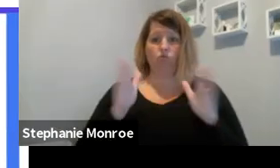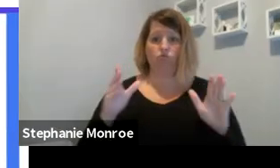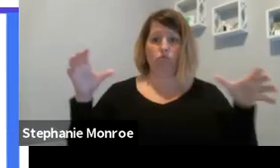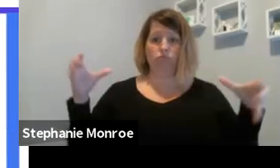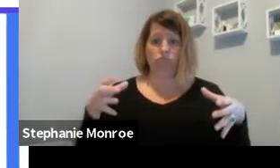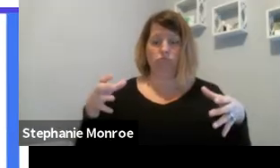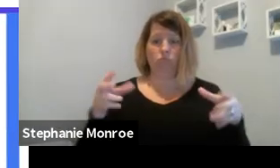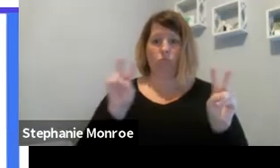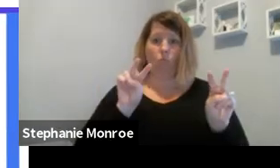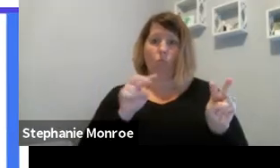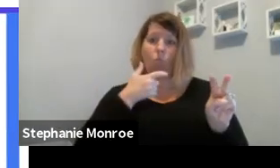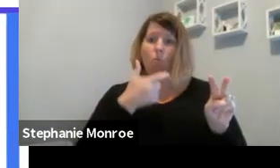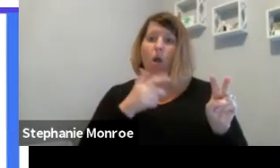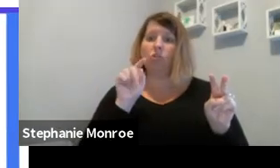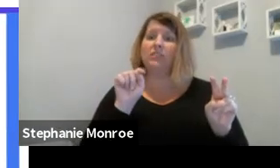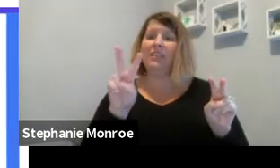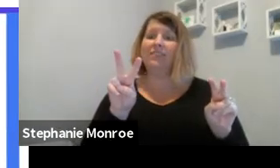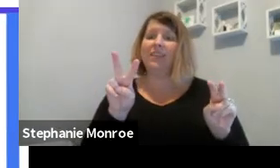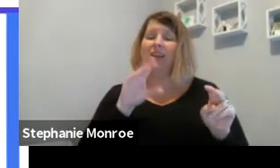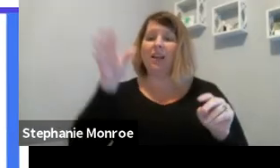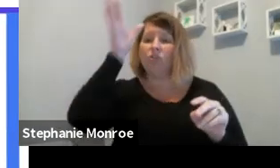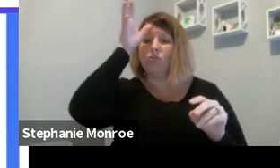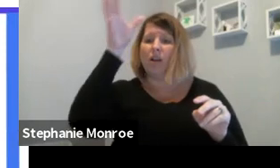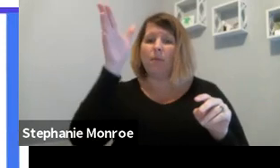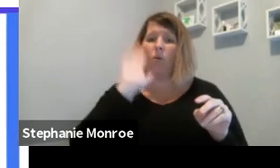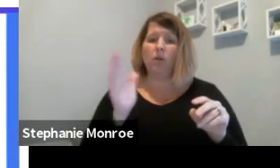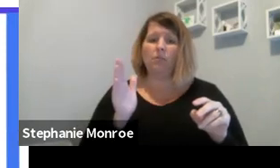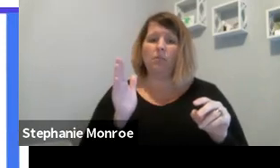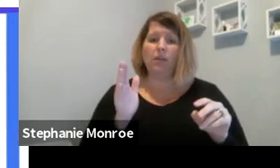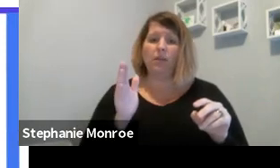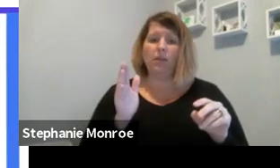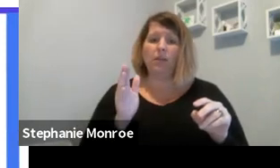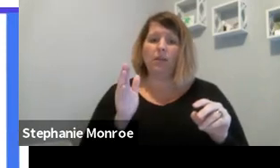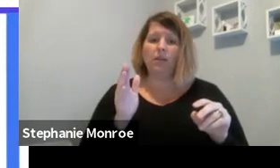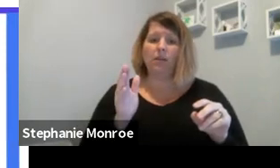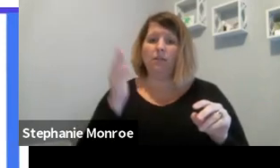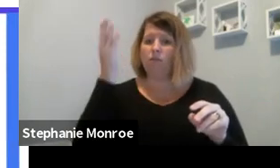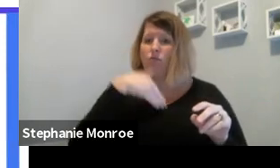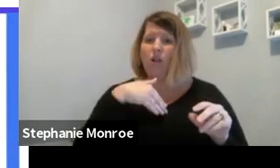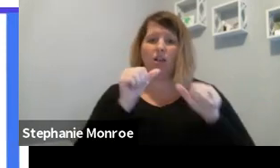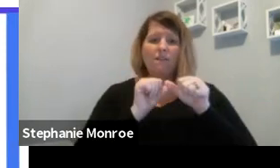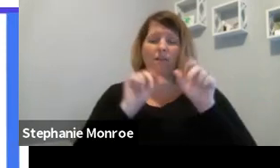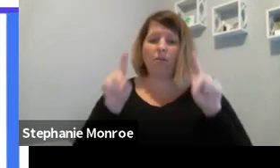watching TV and he would be here, in front of everybody, he would sit there